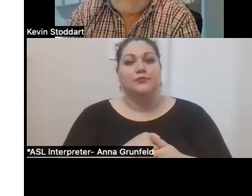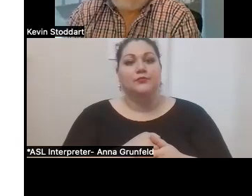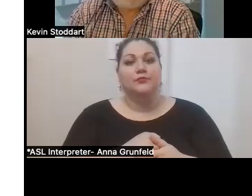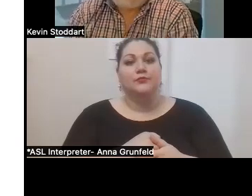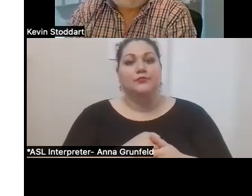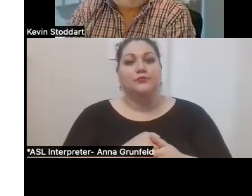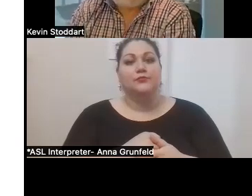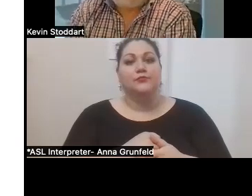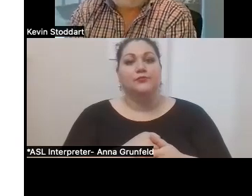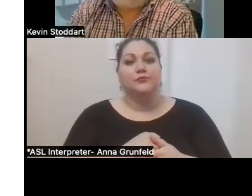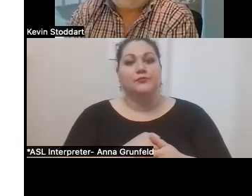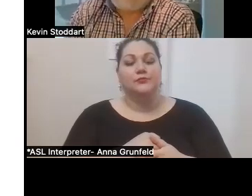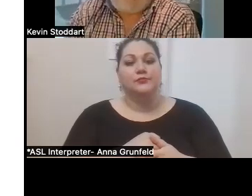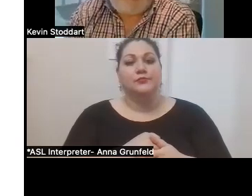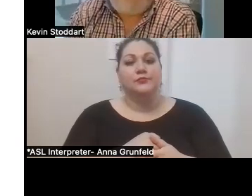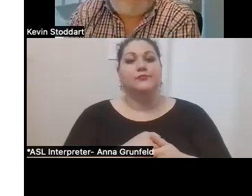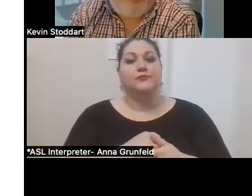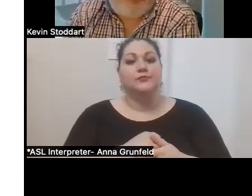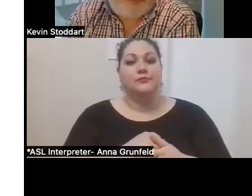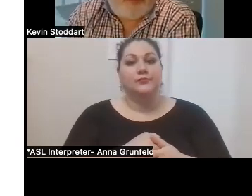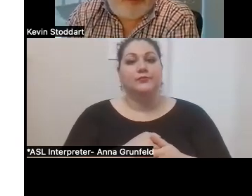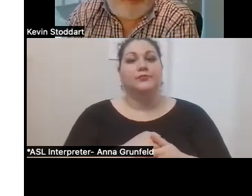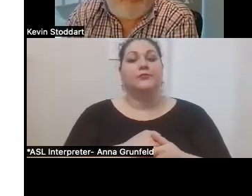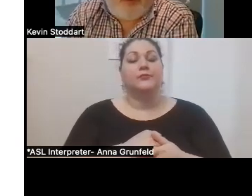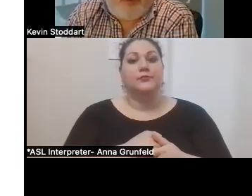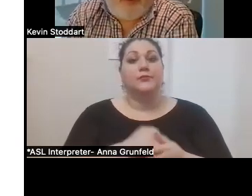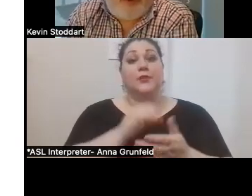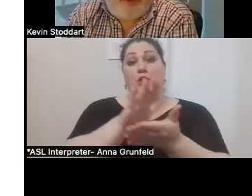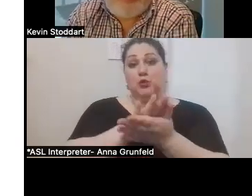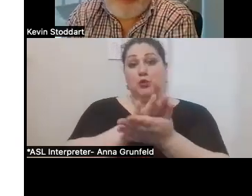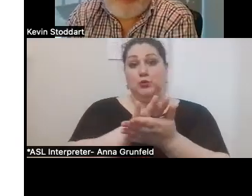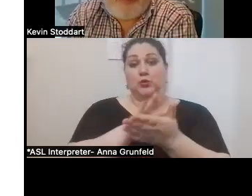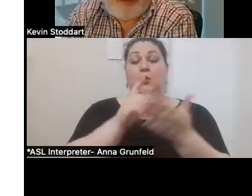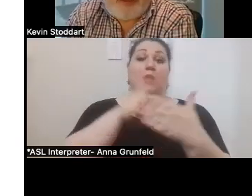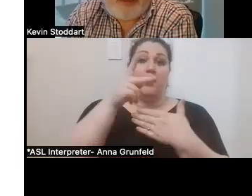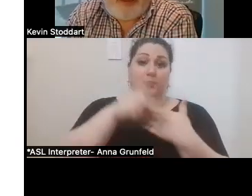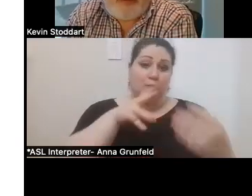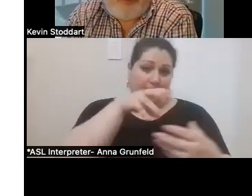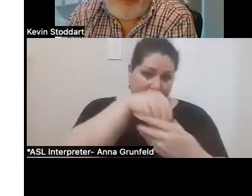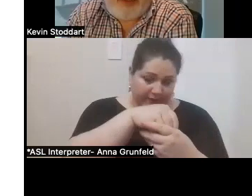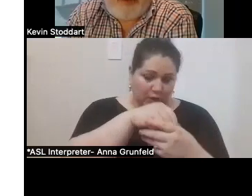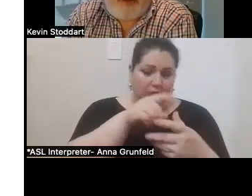The school and the program of course was involved, the accessibility provider.